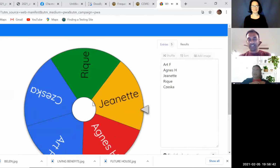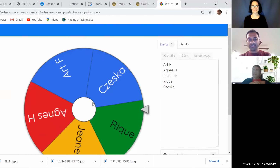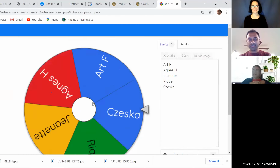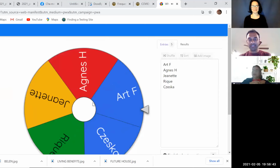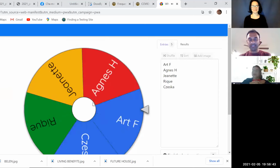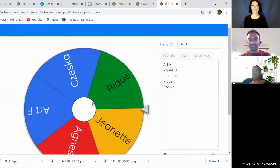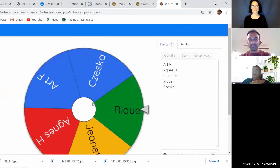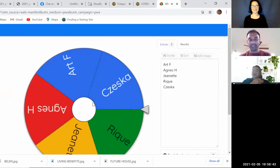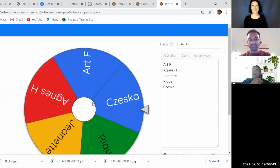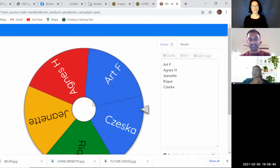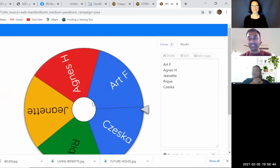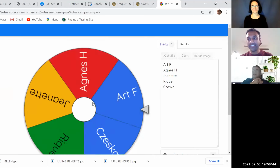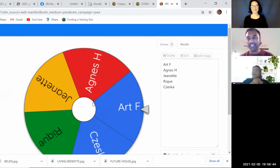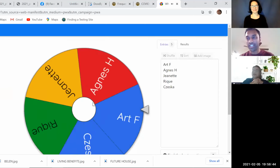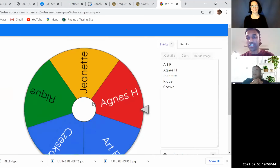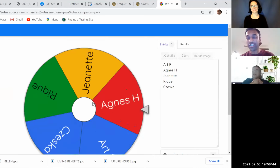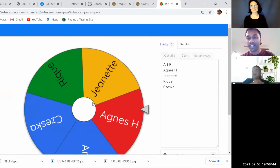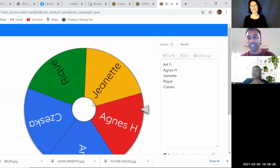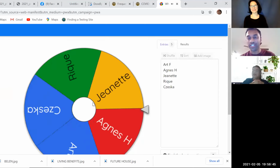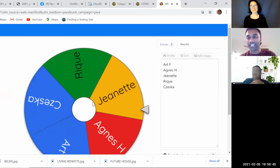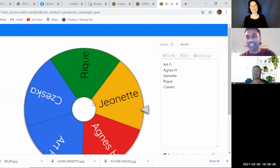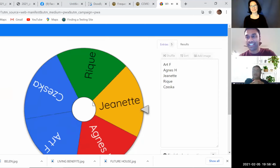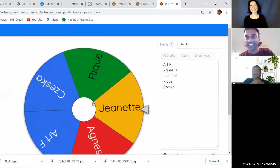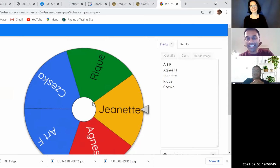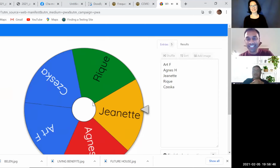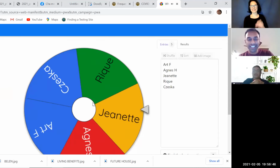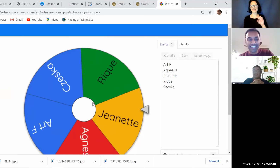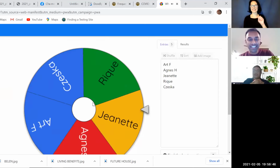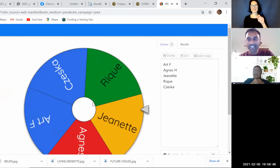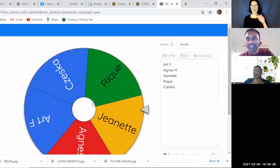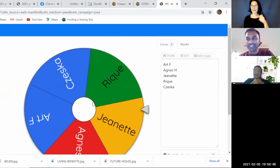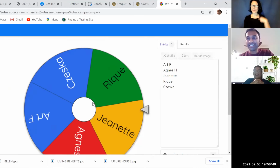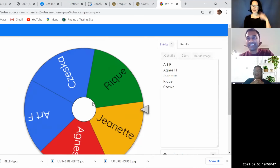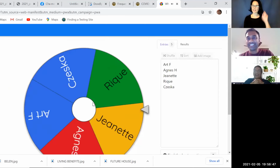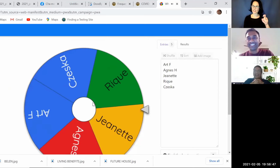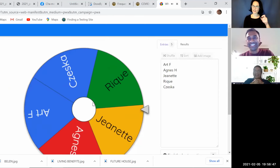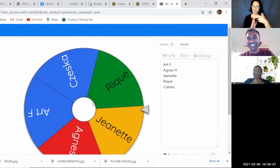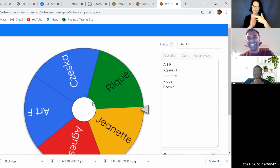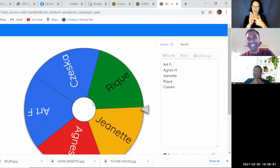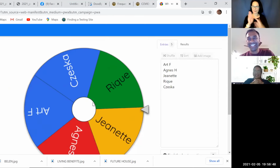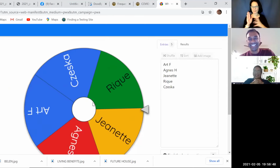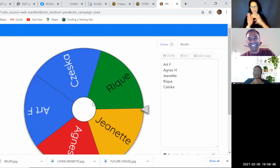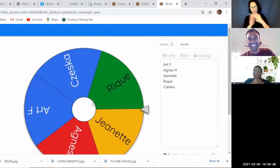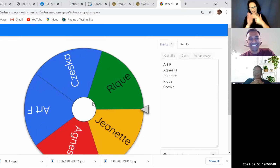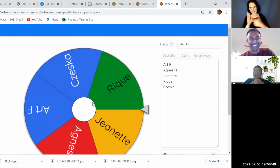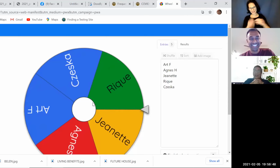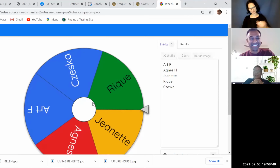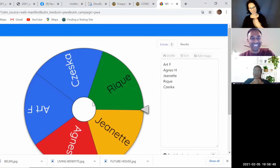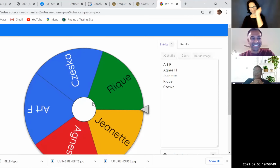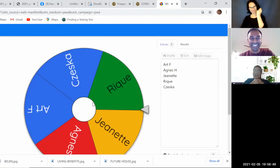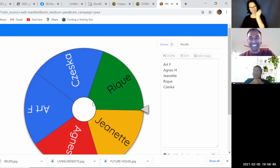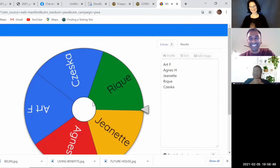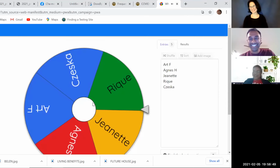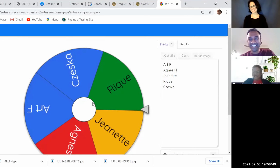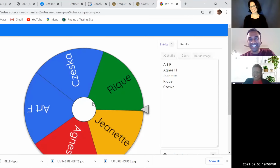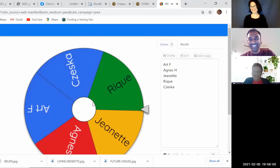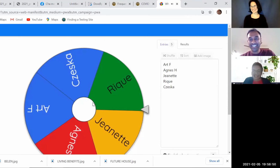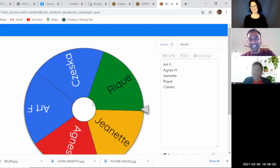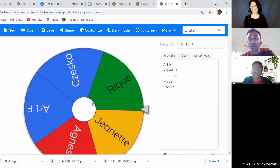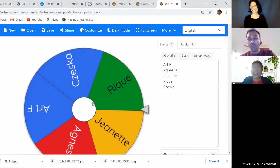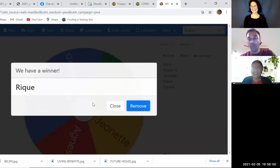I should have registered.